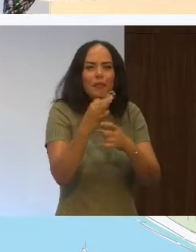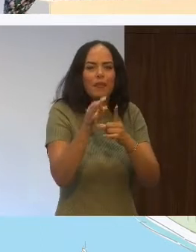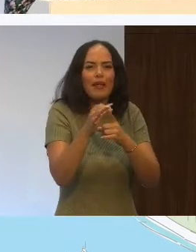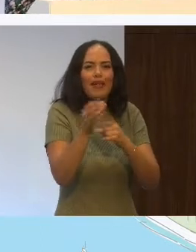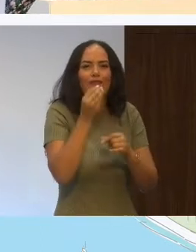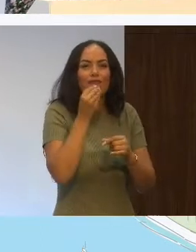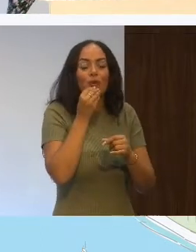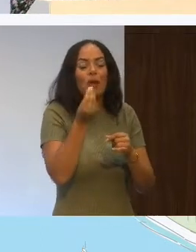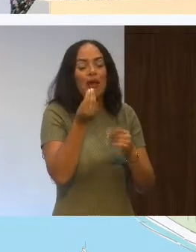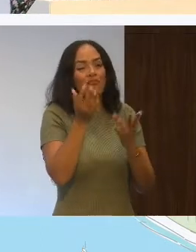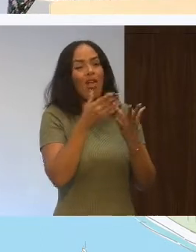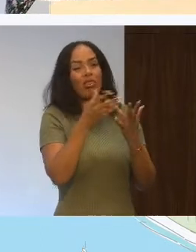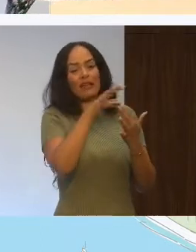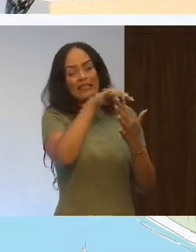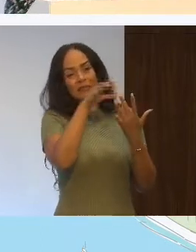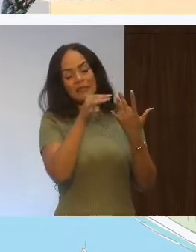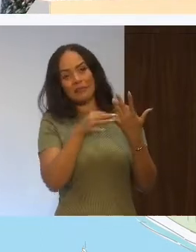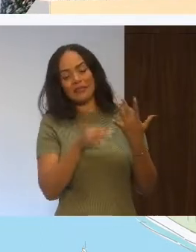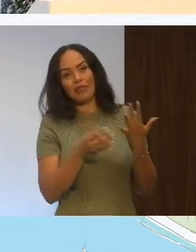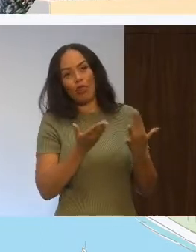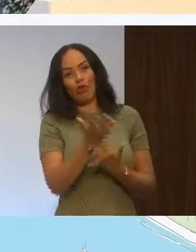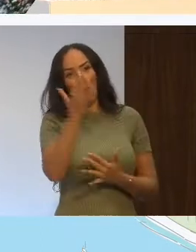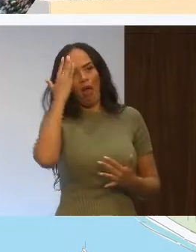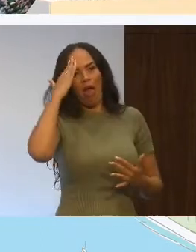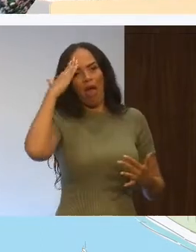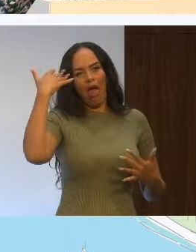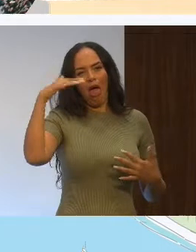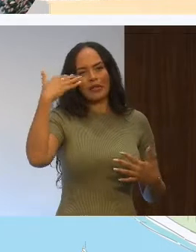that they may experience during headache, like a red redness in the eyes,